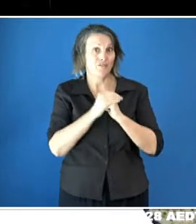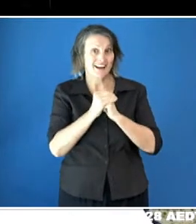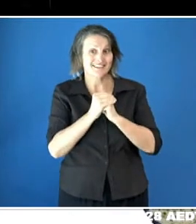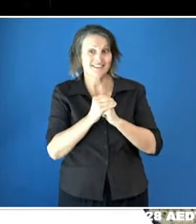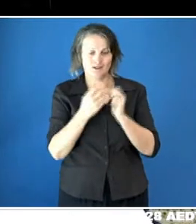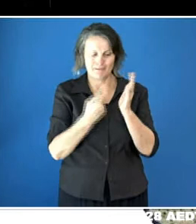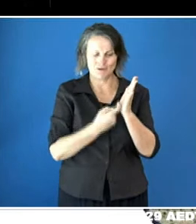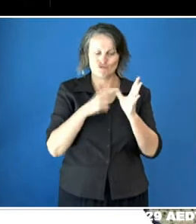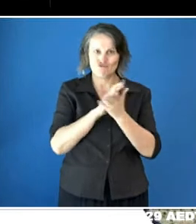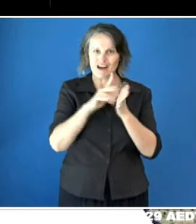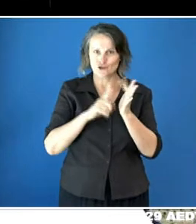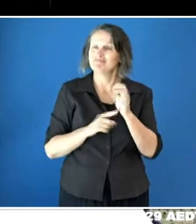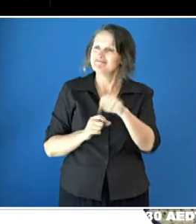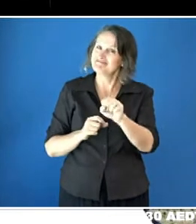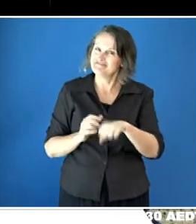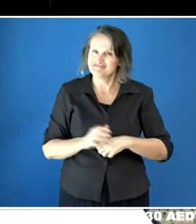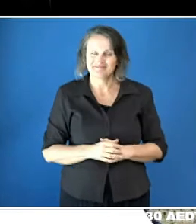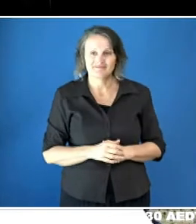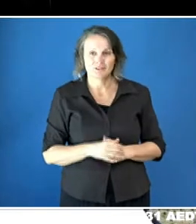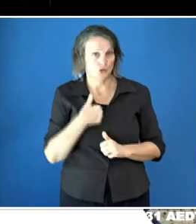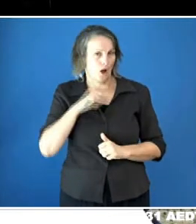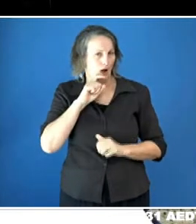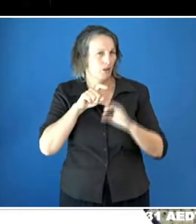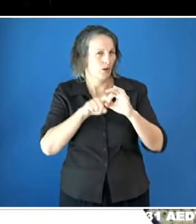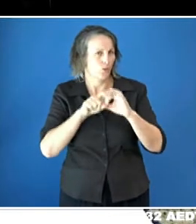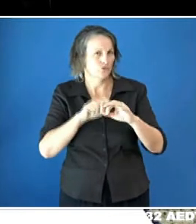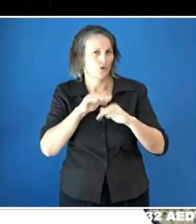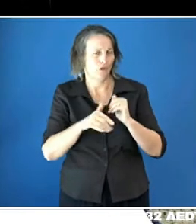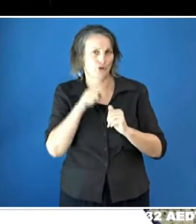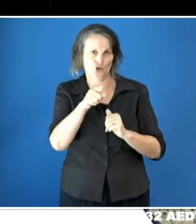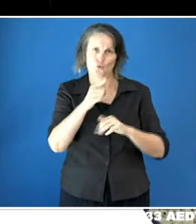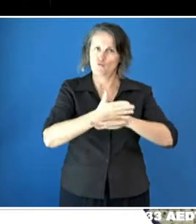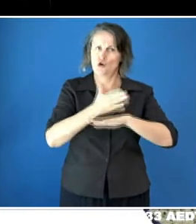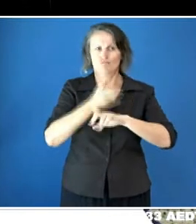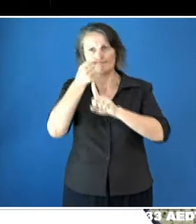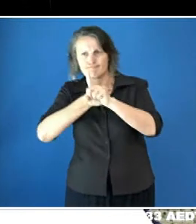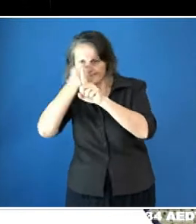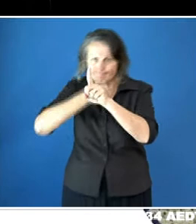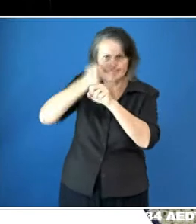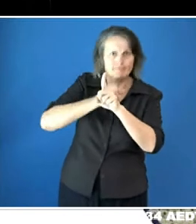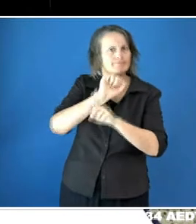Yeah. MS EASTMAN: And I am going to ask you about being an advocate and what you think needs to change for women and girls.